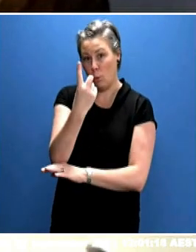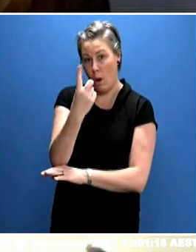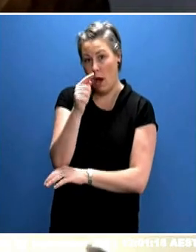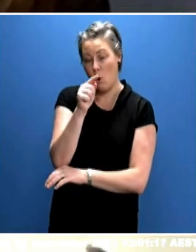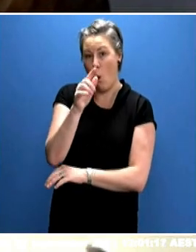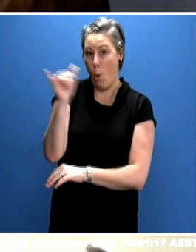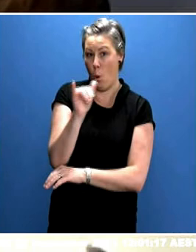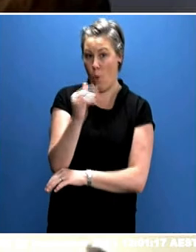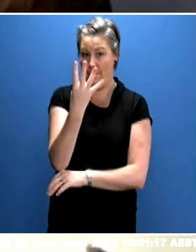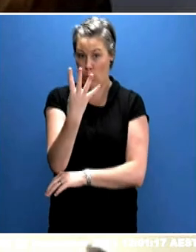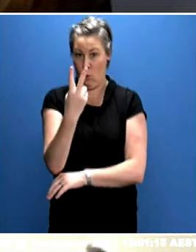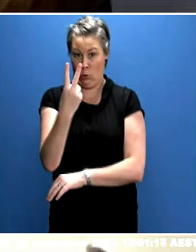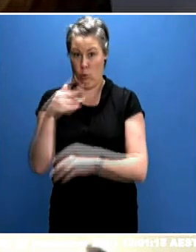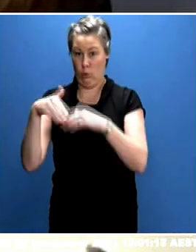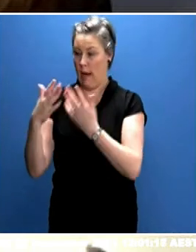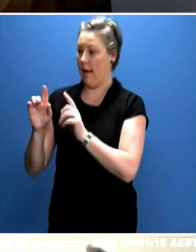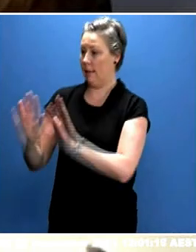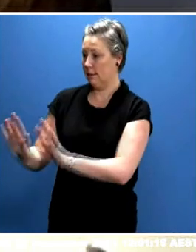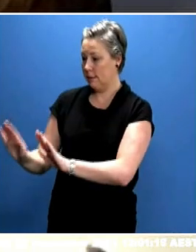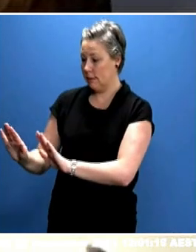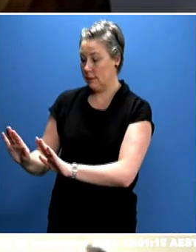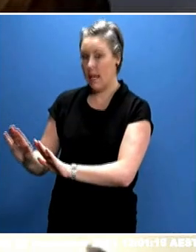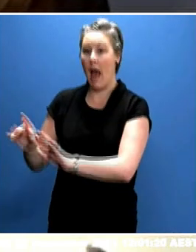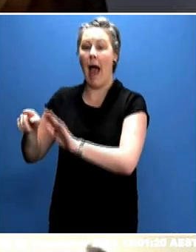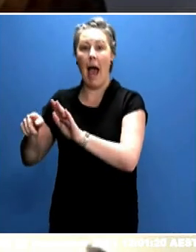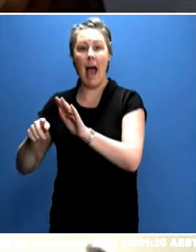with very little follow-up, and the statistics from the